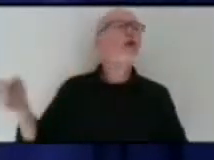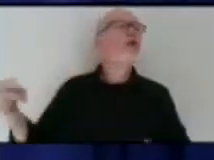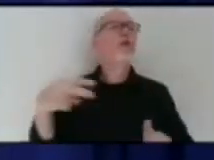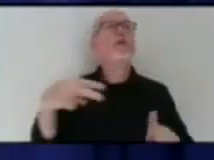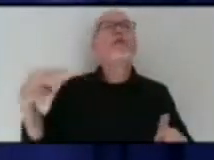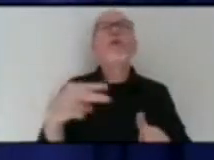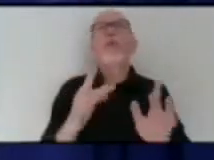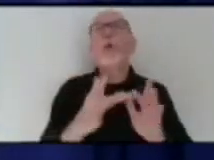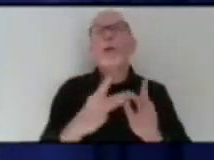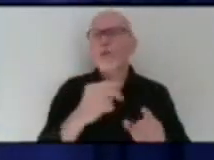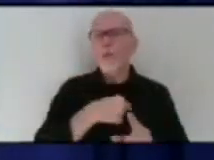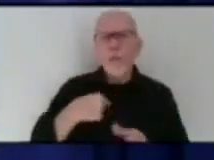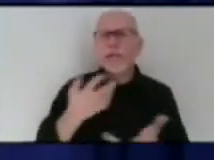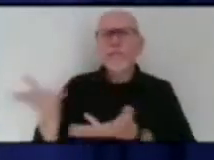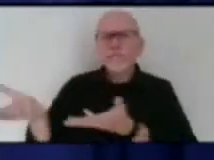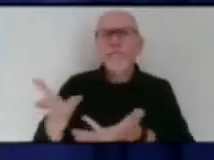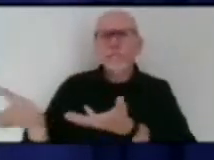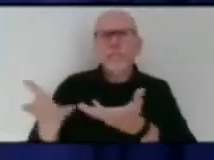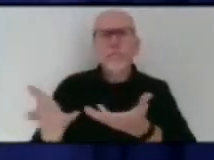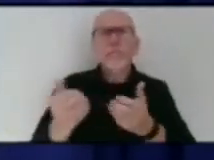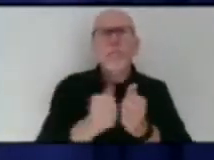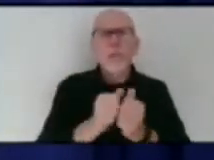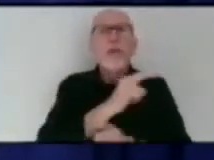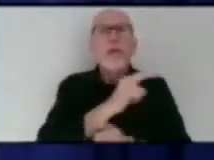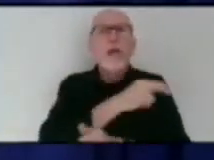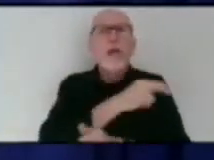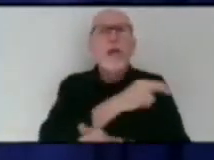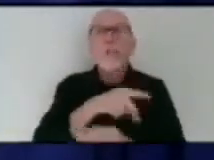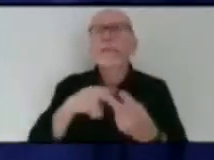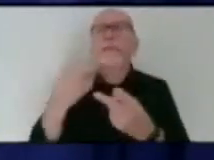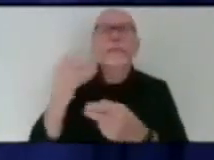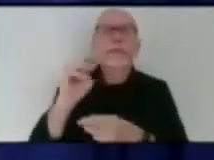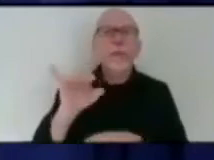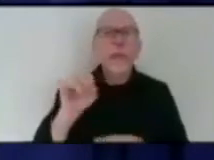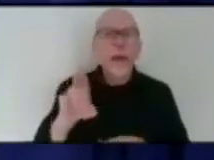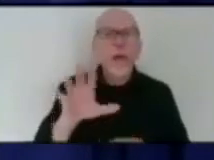communication with not just hospitals but local leadership with our county